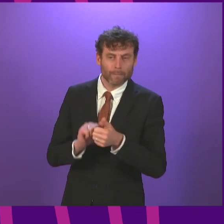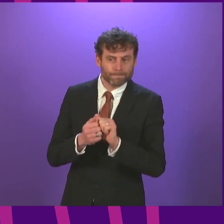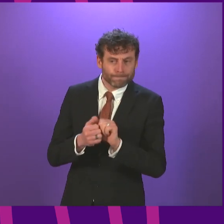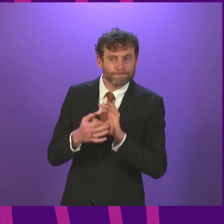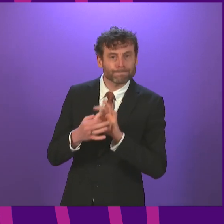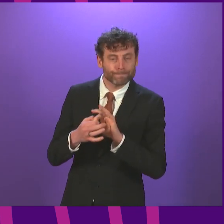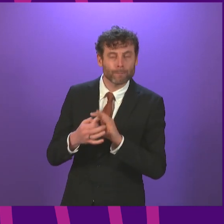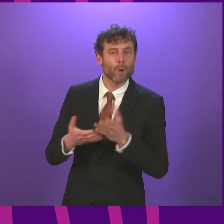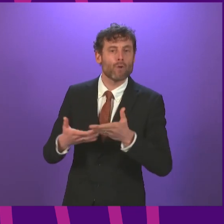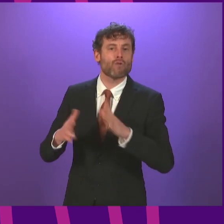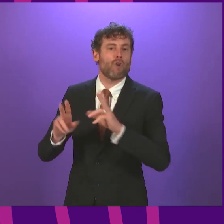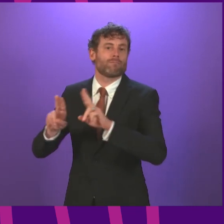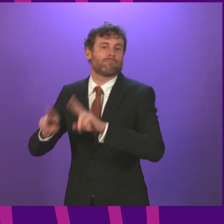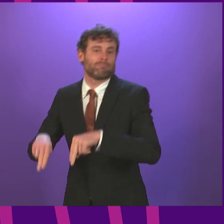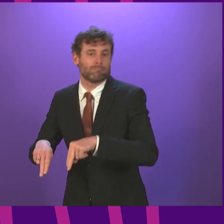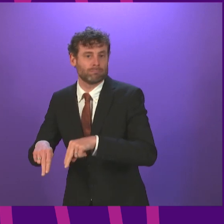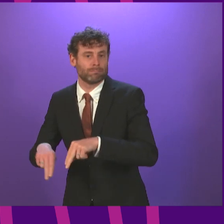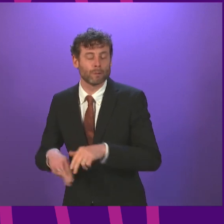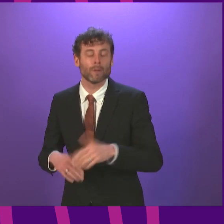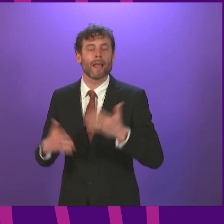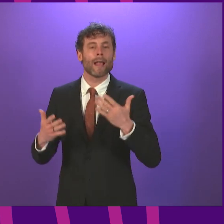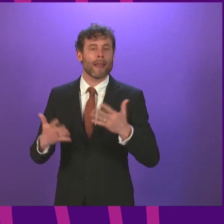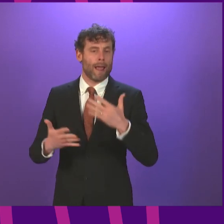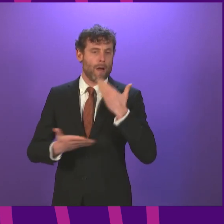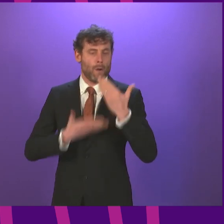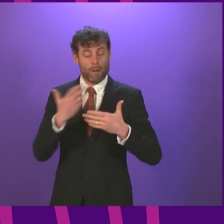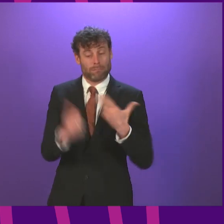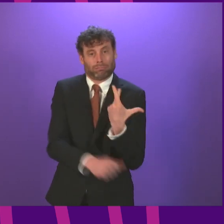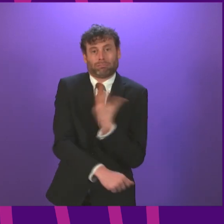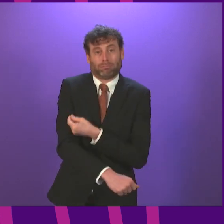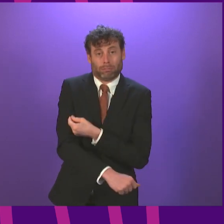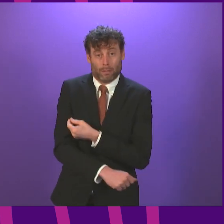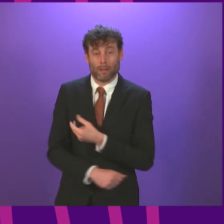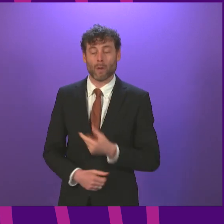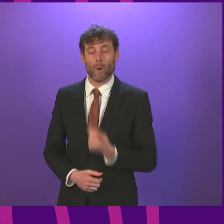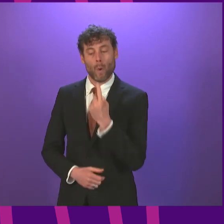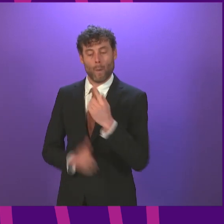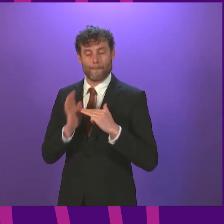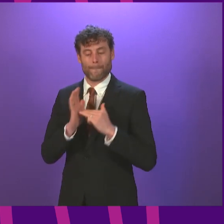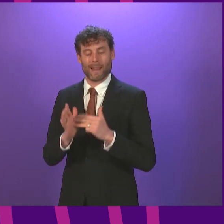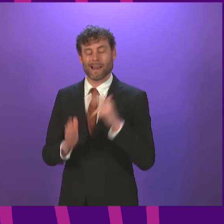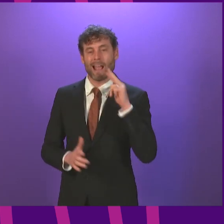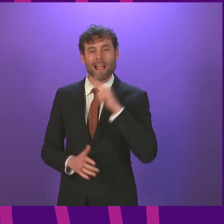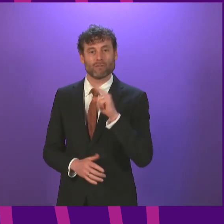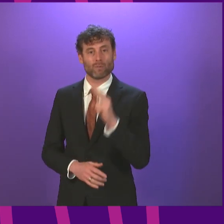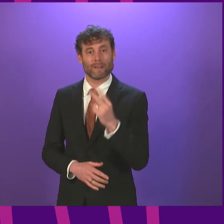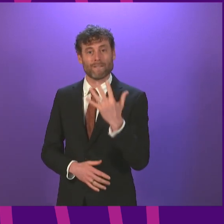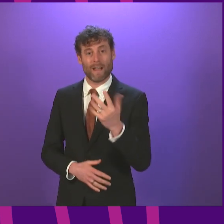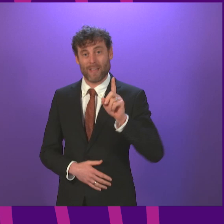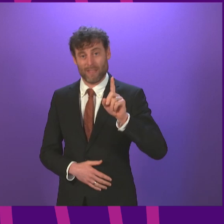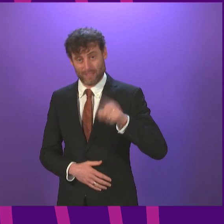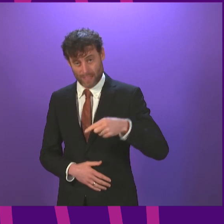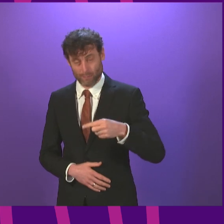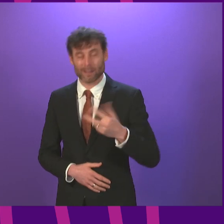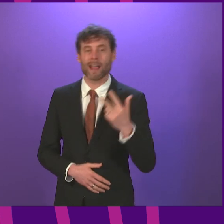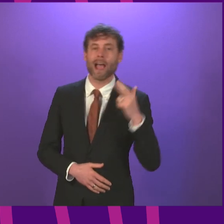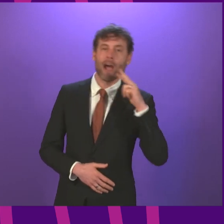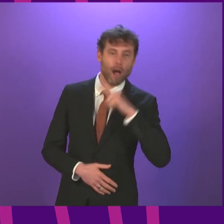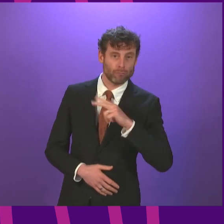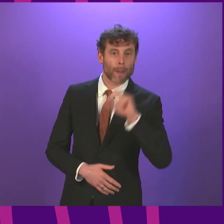I turn to the vaccination programme. As of 8.30 this morning, 1,825,800 people had received